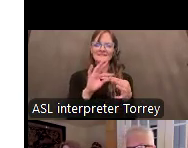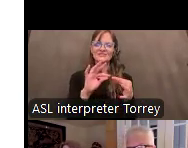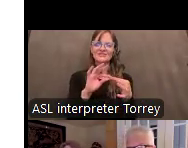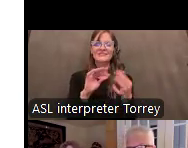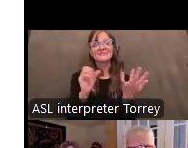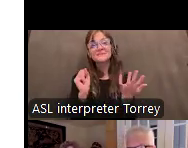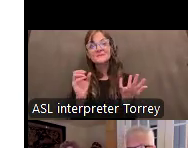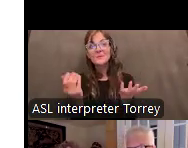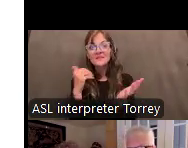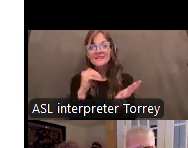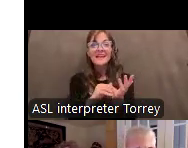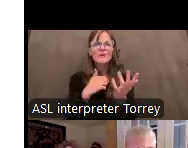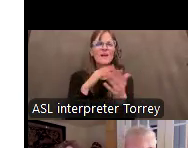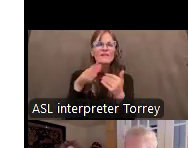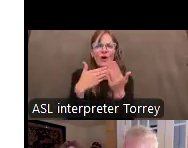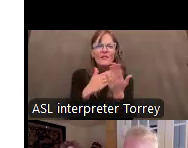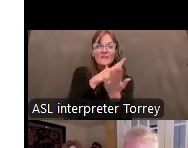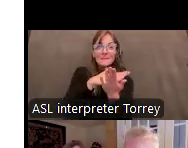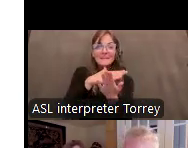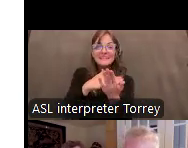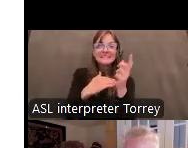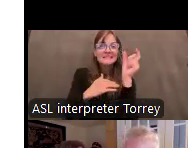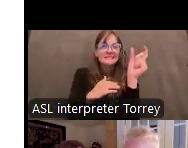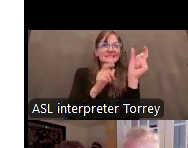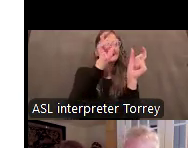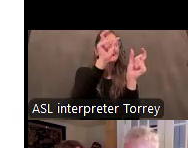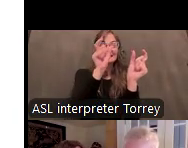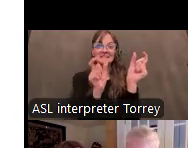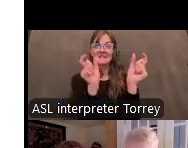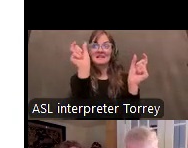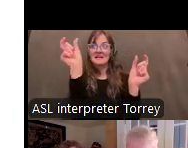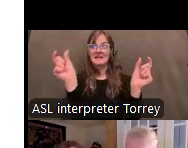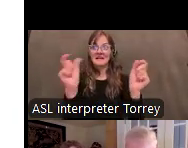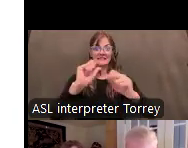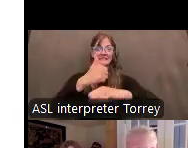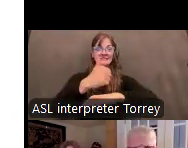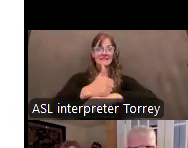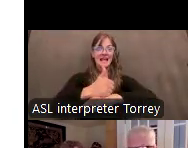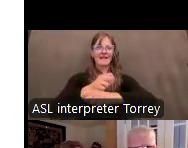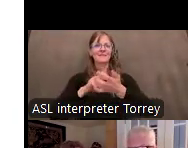it's kind of like, you know that you can open the restaurant, we know what the menu is, we know what the color is,